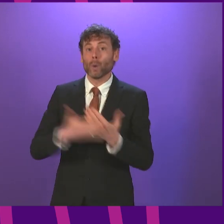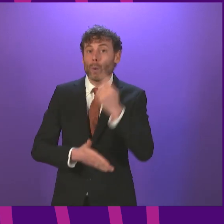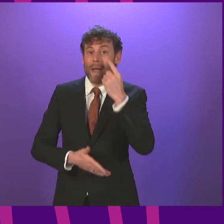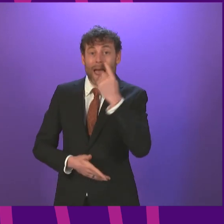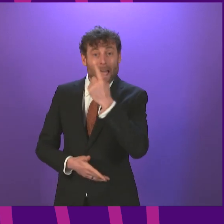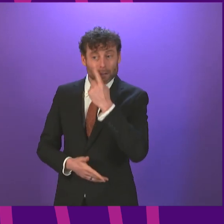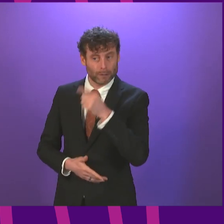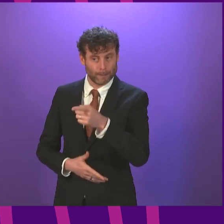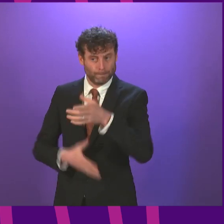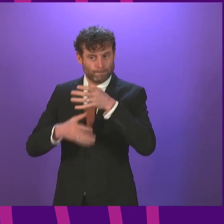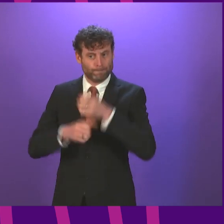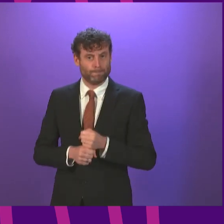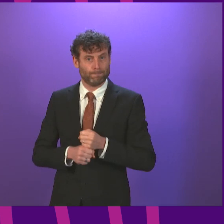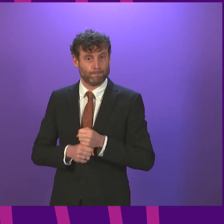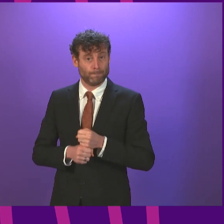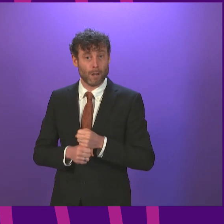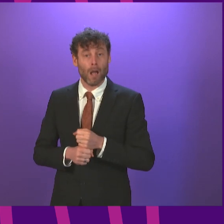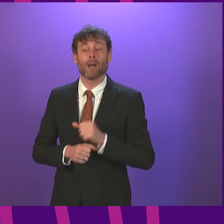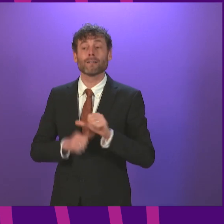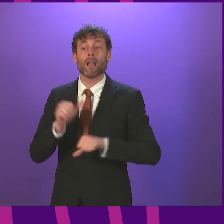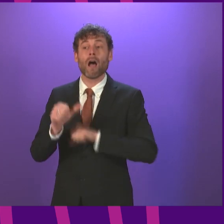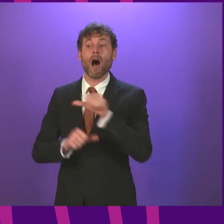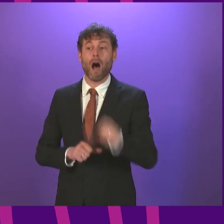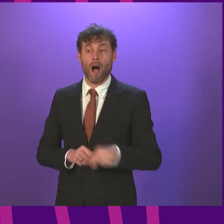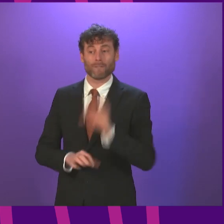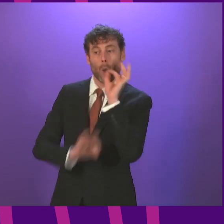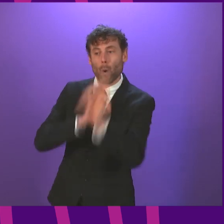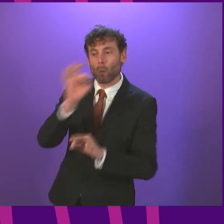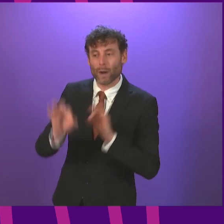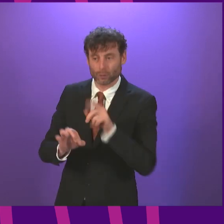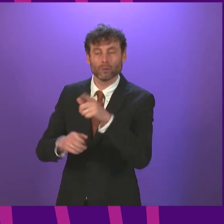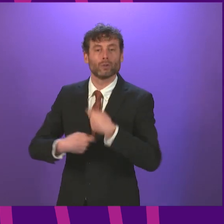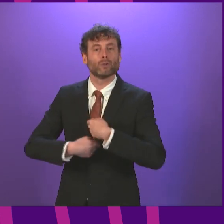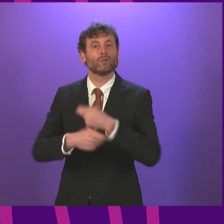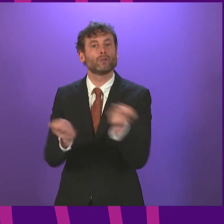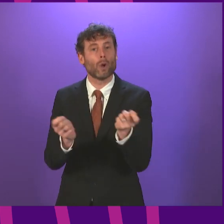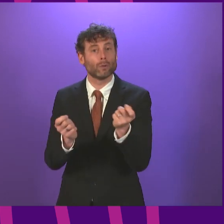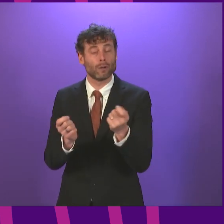committee until after Nicola Sturgeon appeared shows that Roddy Dunlop QC wrote back when